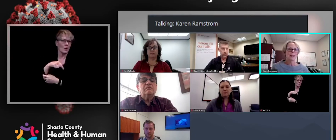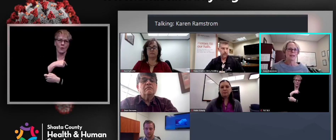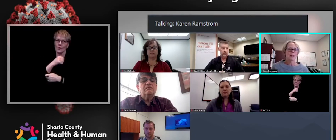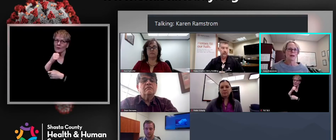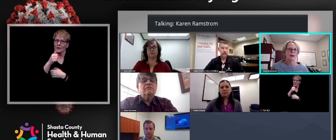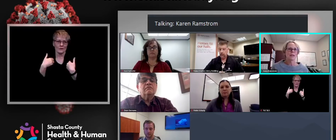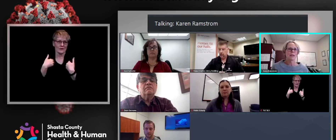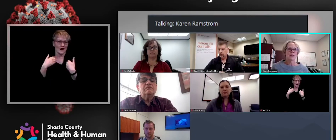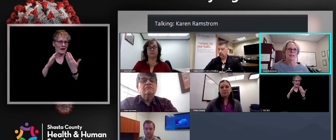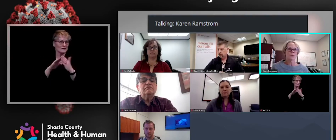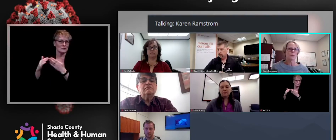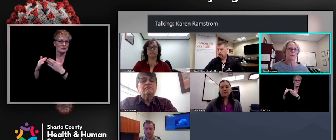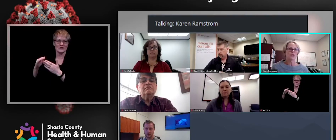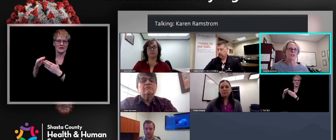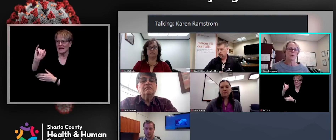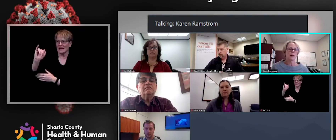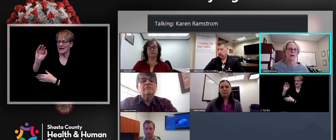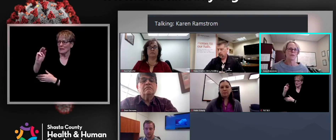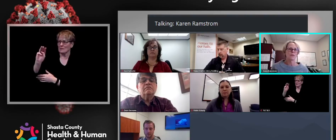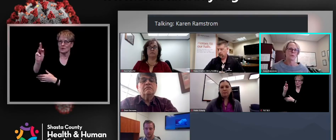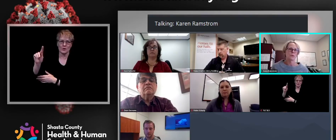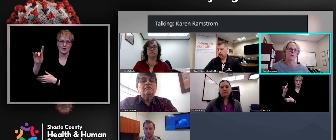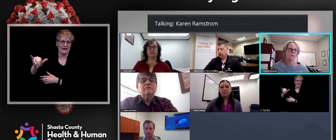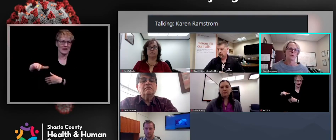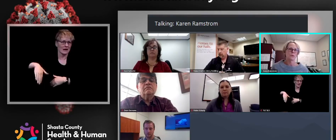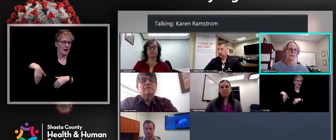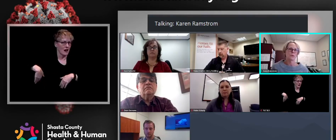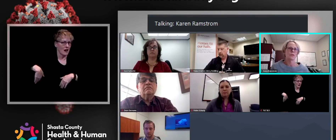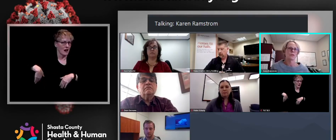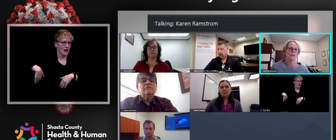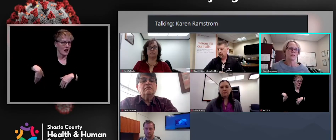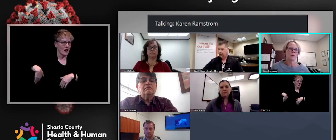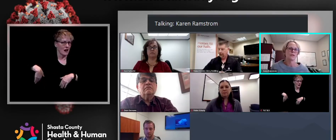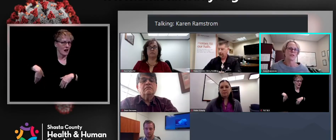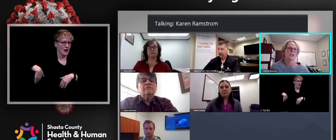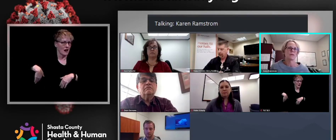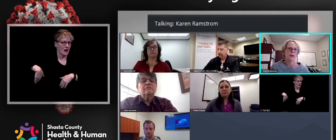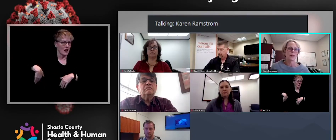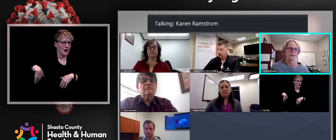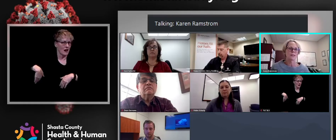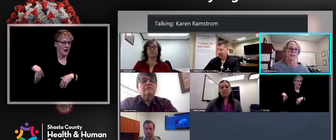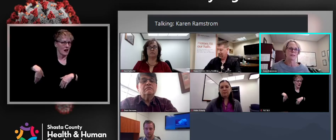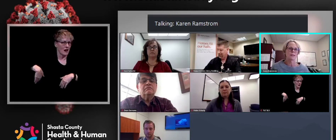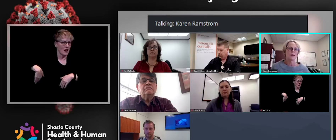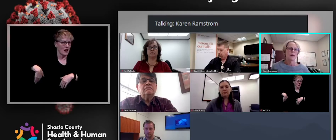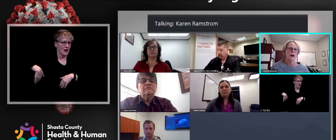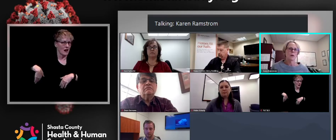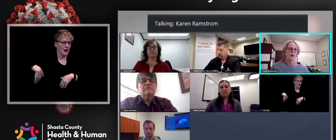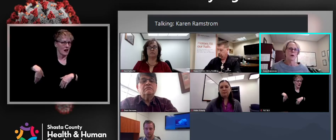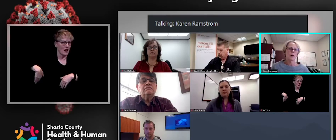And even as we approach that, we have the risk of these more infectious variants that are becoming